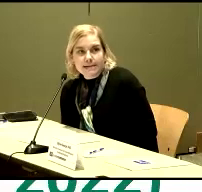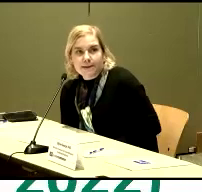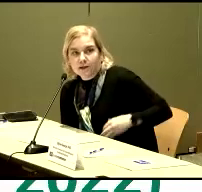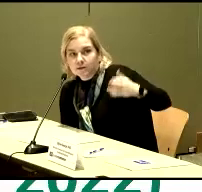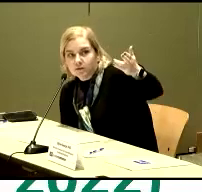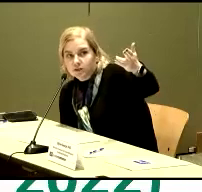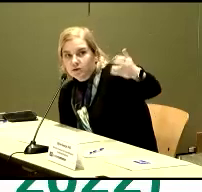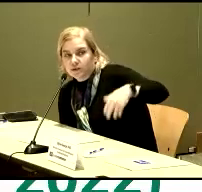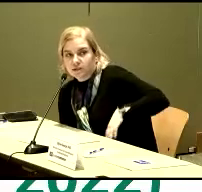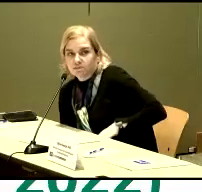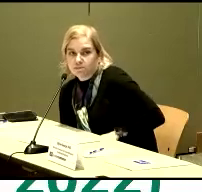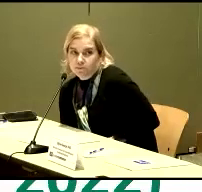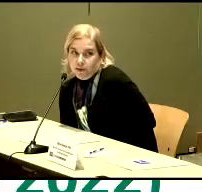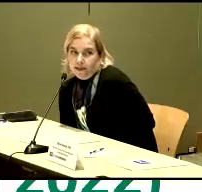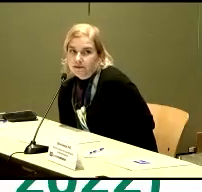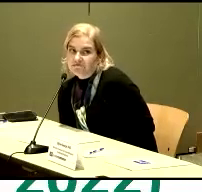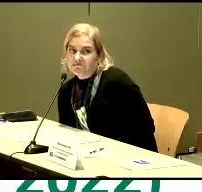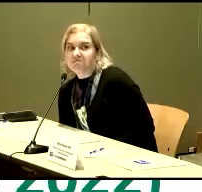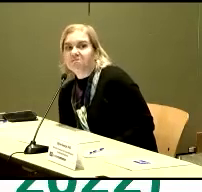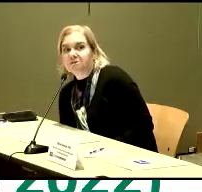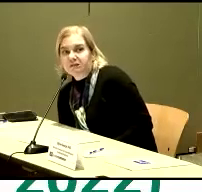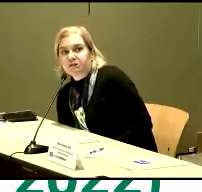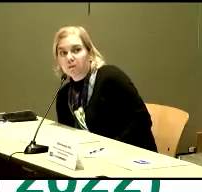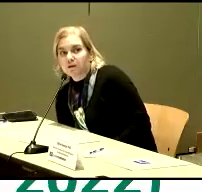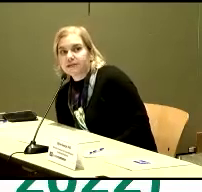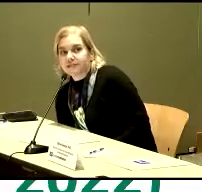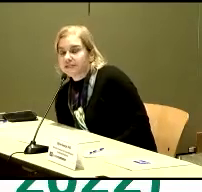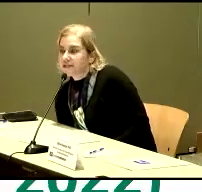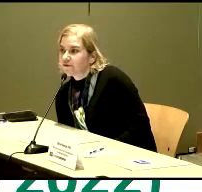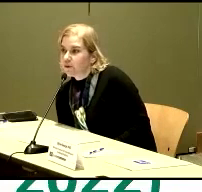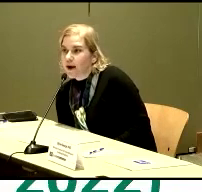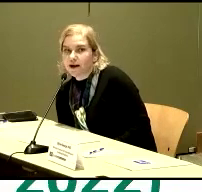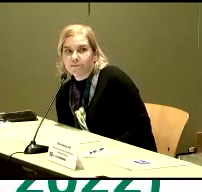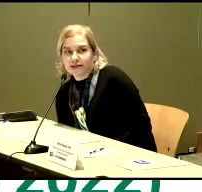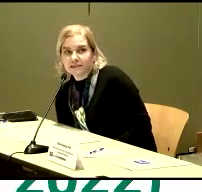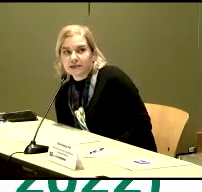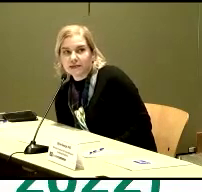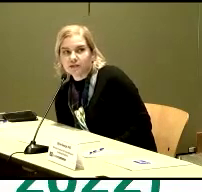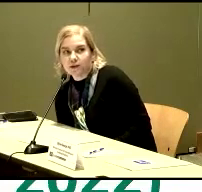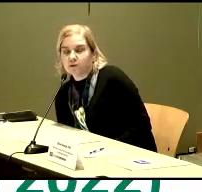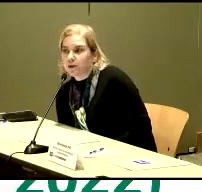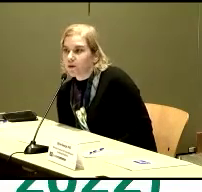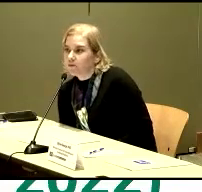I'll also just note this pretty sobering statistic from the YRBS data in 2021,